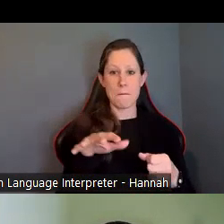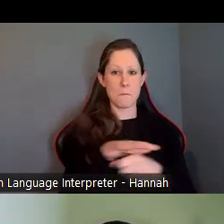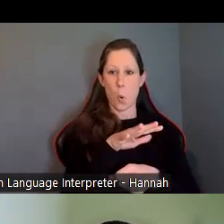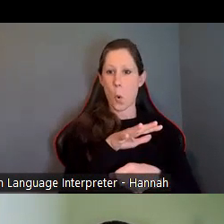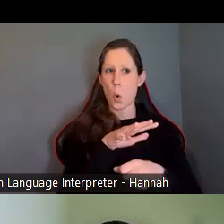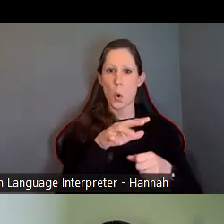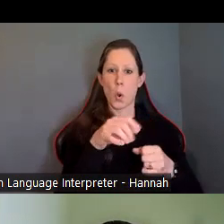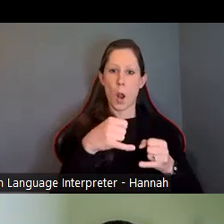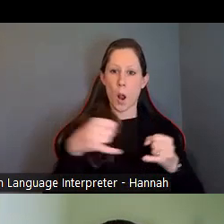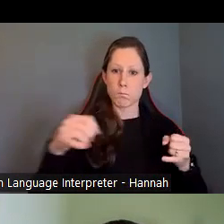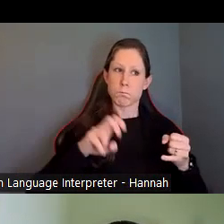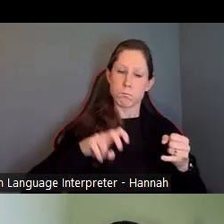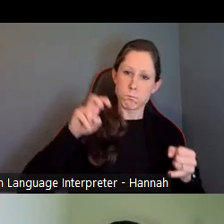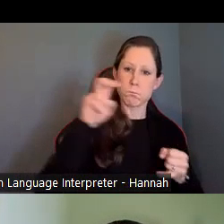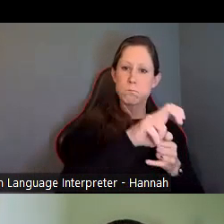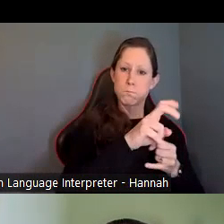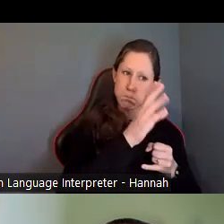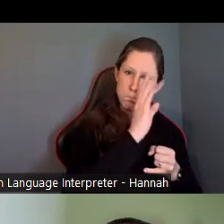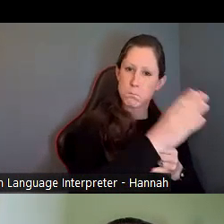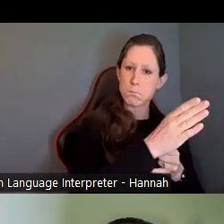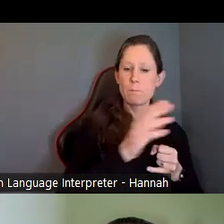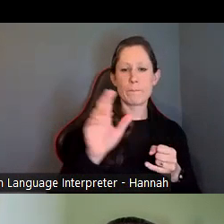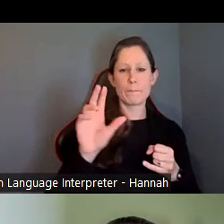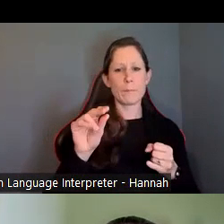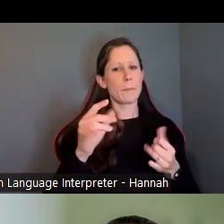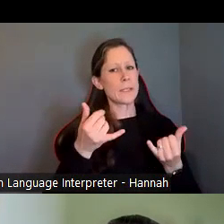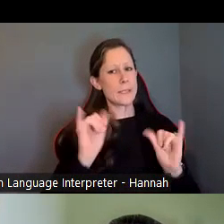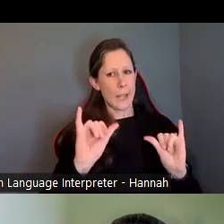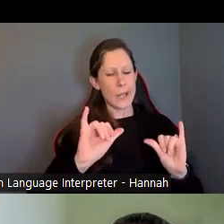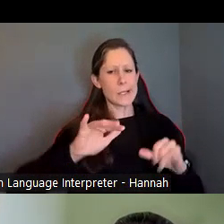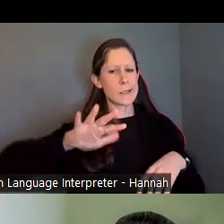walking on it and sticking a toe over every once in a while.